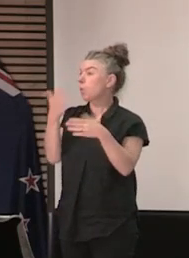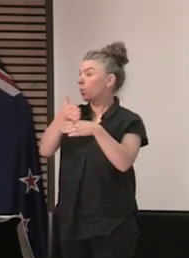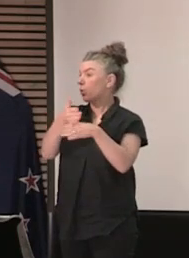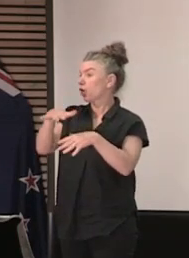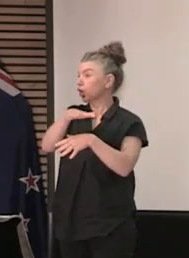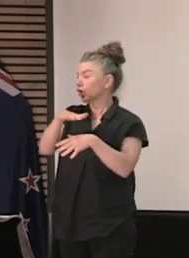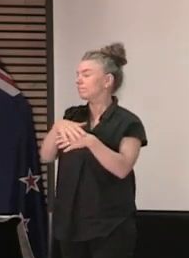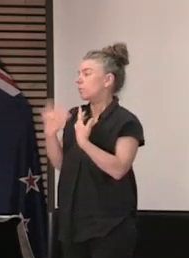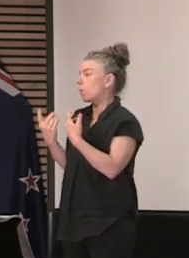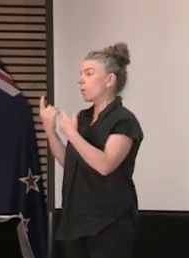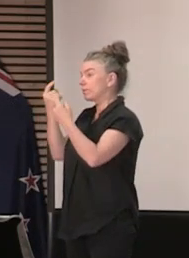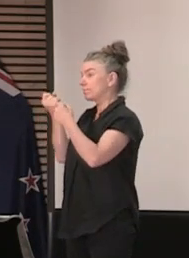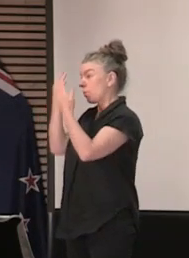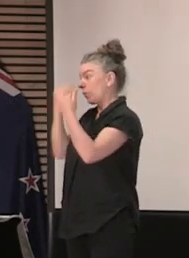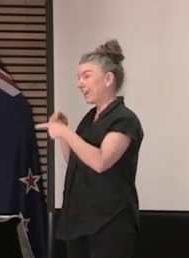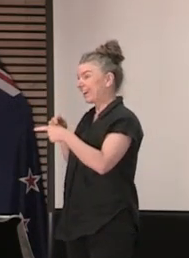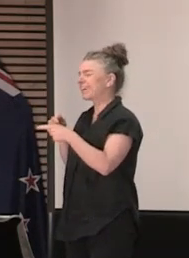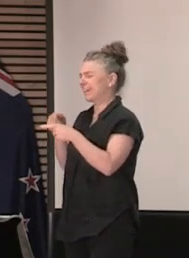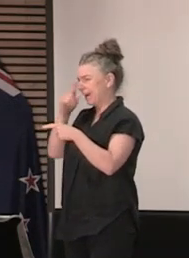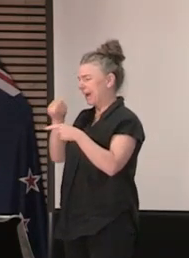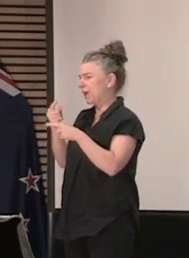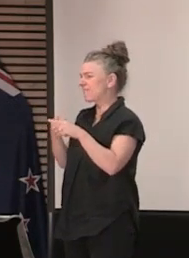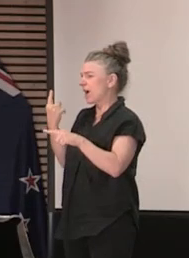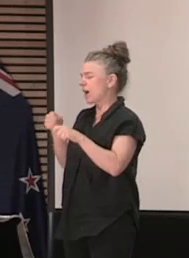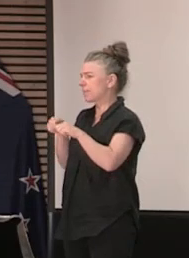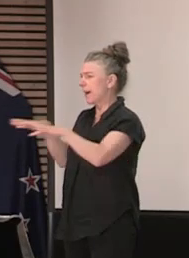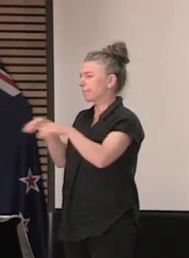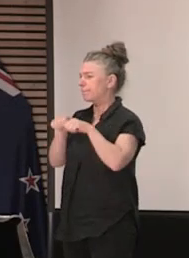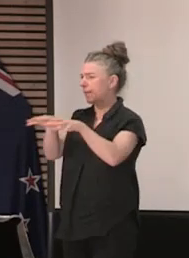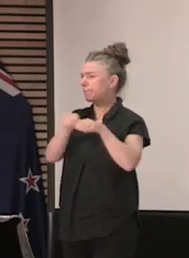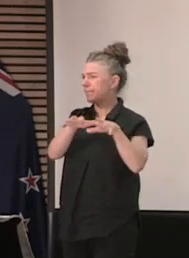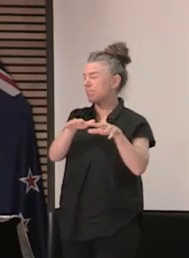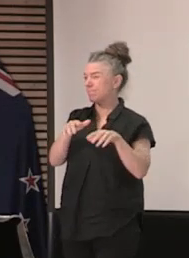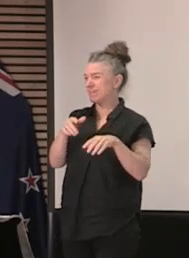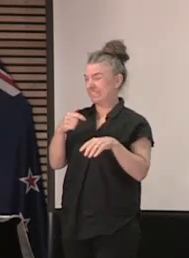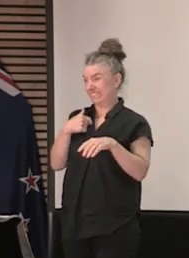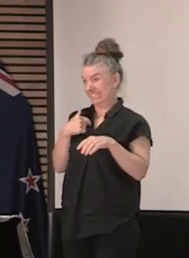. for quite rapid spread there, . and our intention is then to. . try to refix those clusters as.